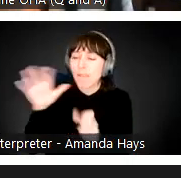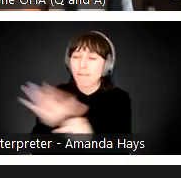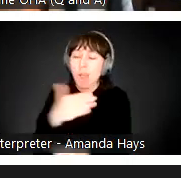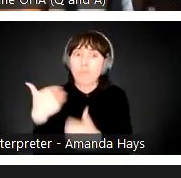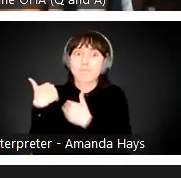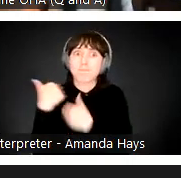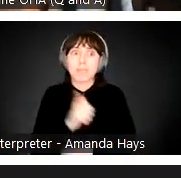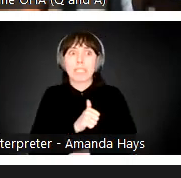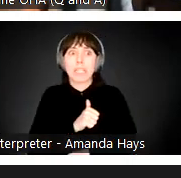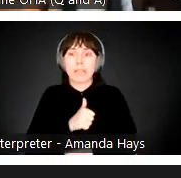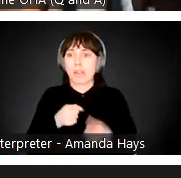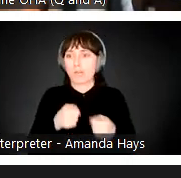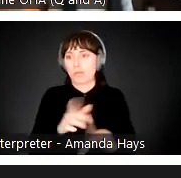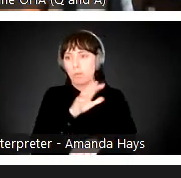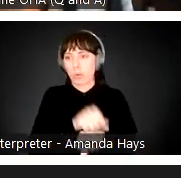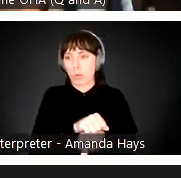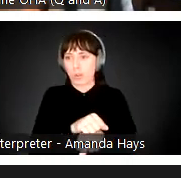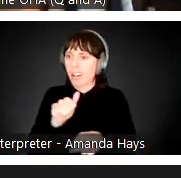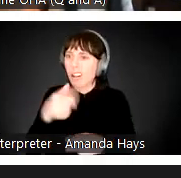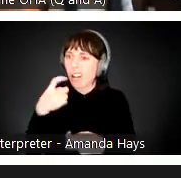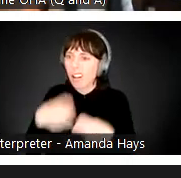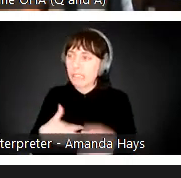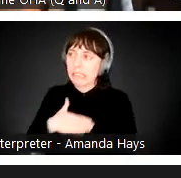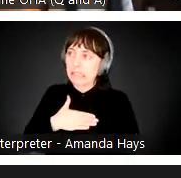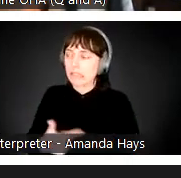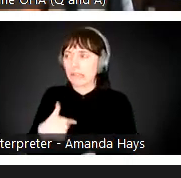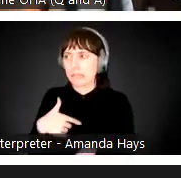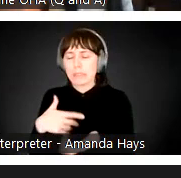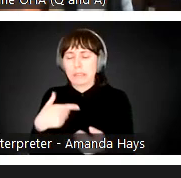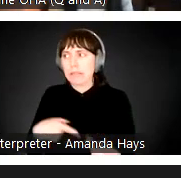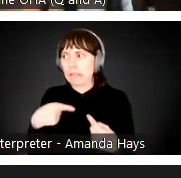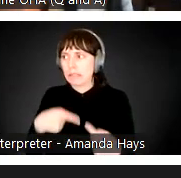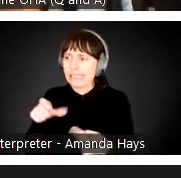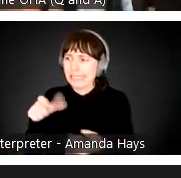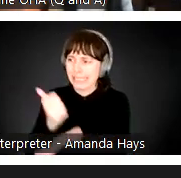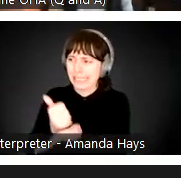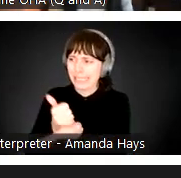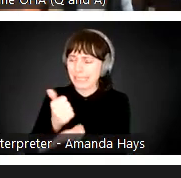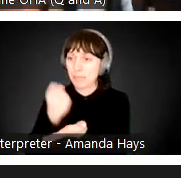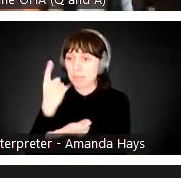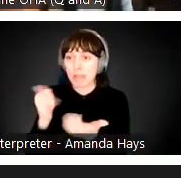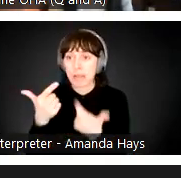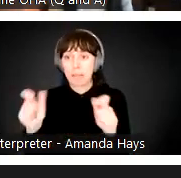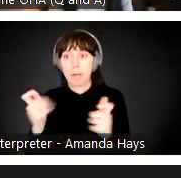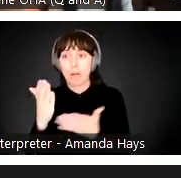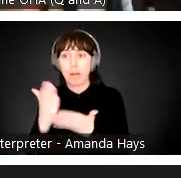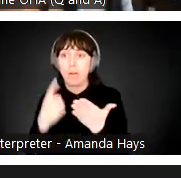have to tell somebody that, "You know what, I'm struggling," and you're gonna need some help. But I argue that that's actually a big component of how we